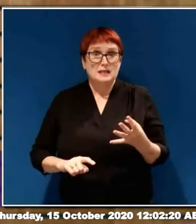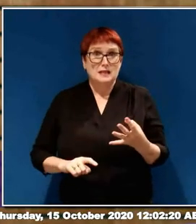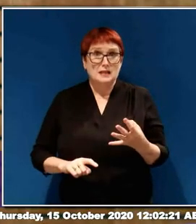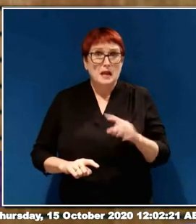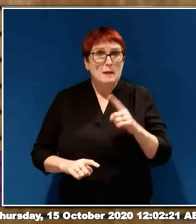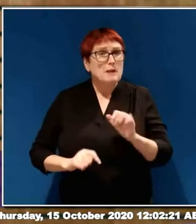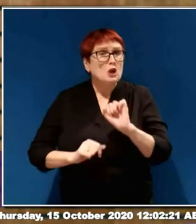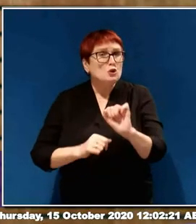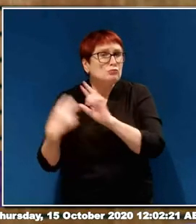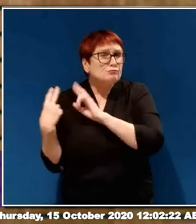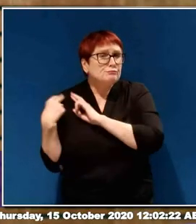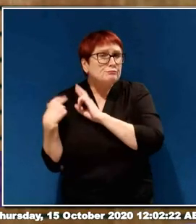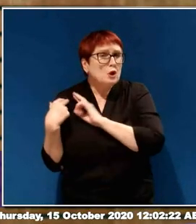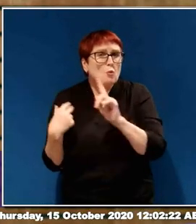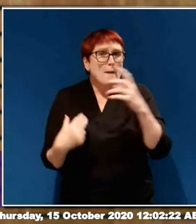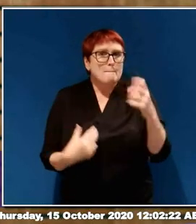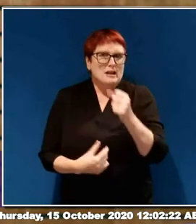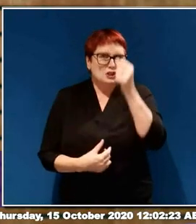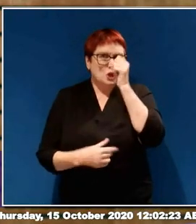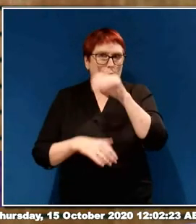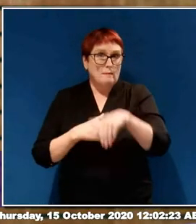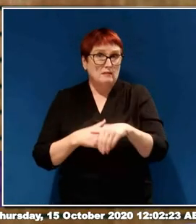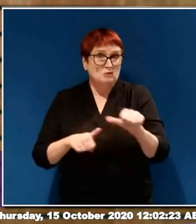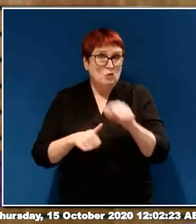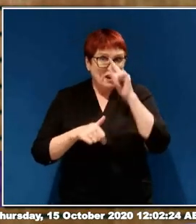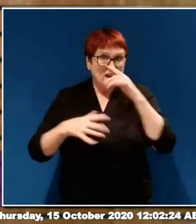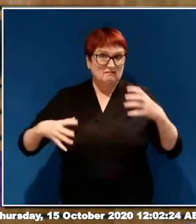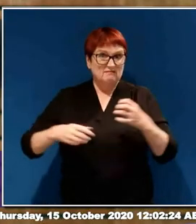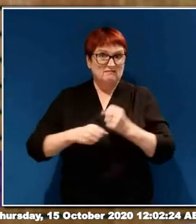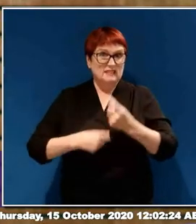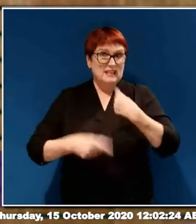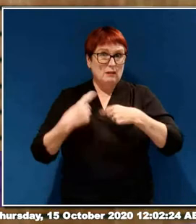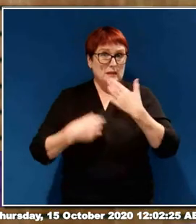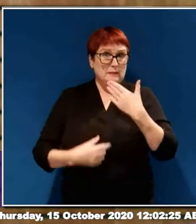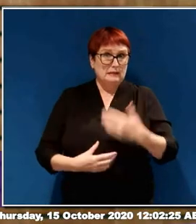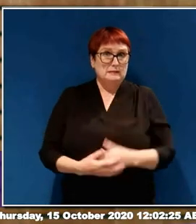if you don't mind encapsulating them for us. Certainly.